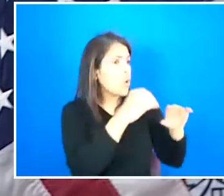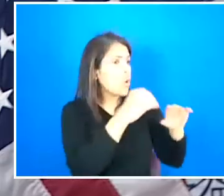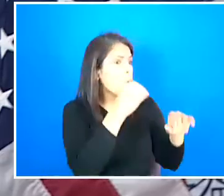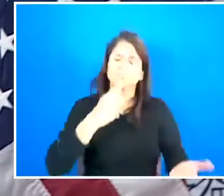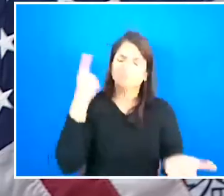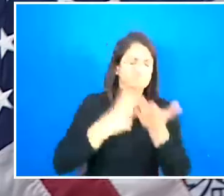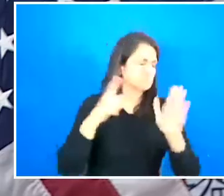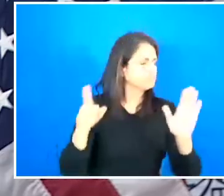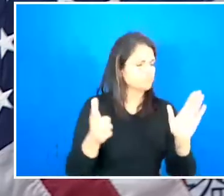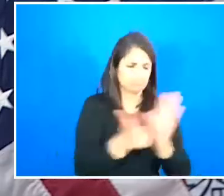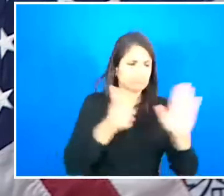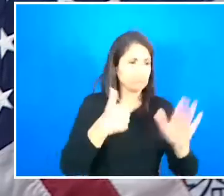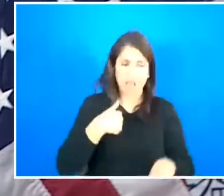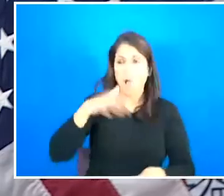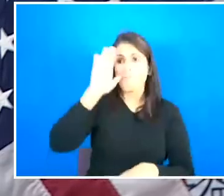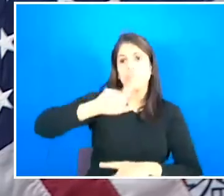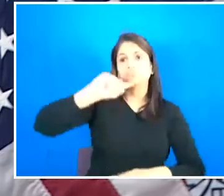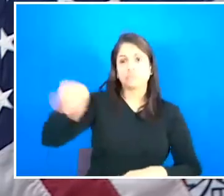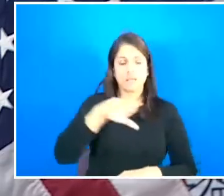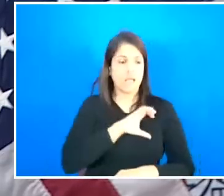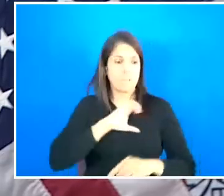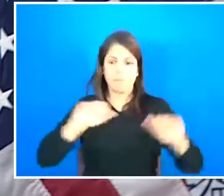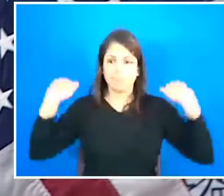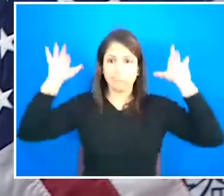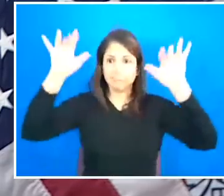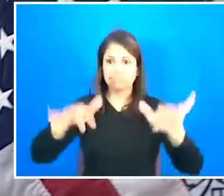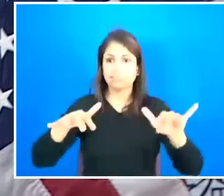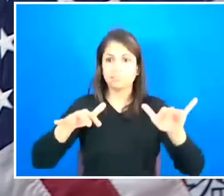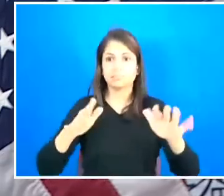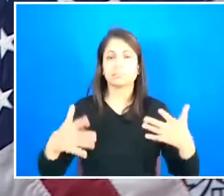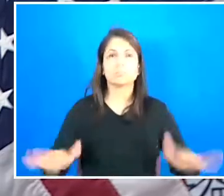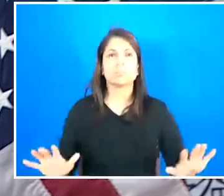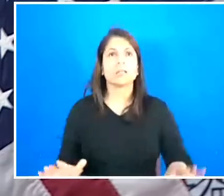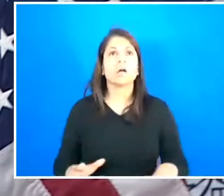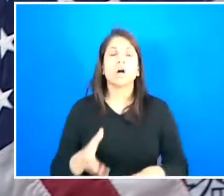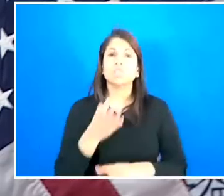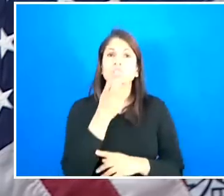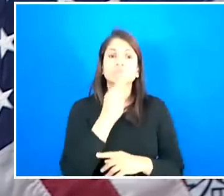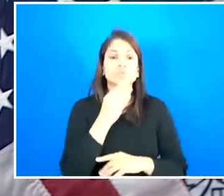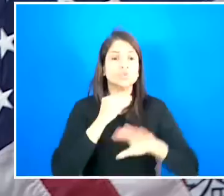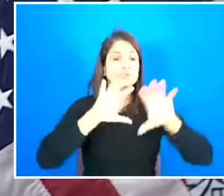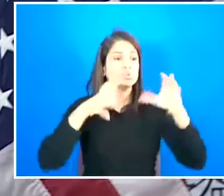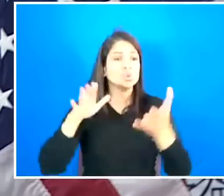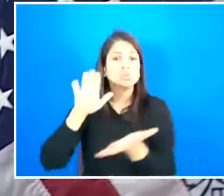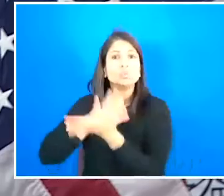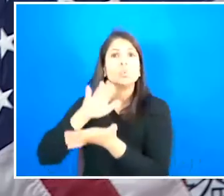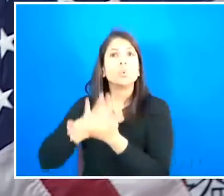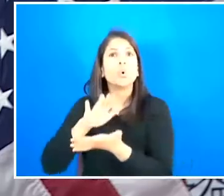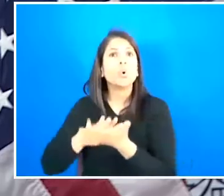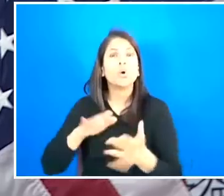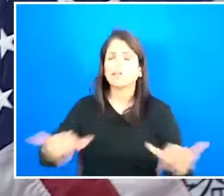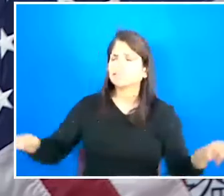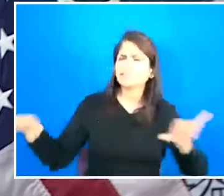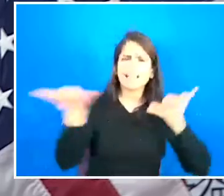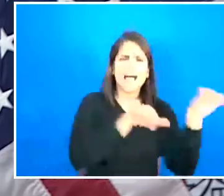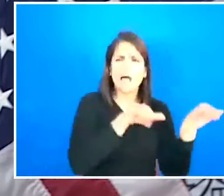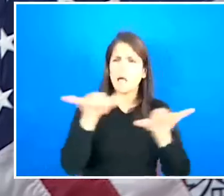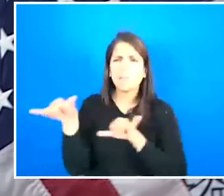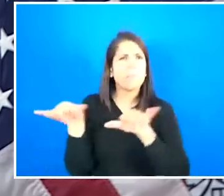MUCH THAT NEED ED ENFORCEMENT IN THE END. IU PT THAT IN THE SAME CATEOGRYA ND FOR ANY FAITH, ANY BACKGROUND, NO GATHERINGS.